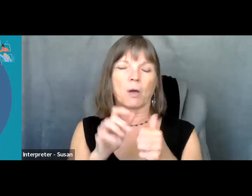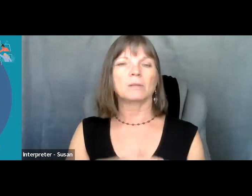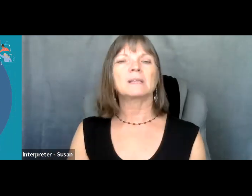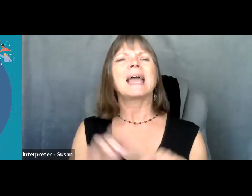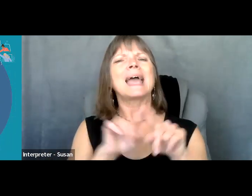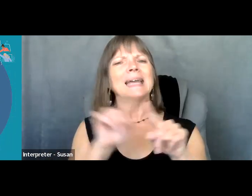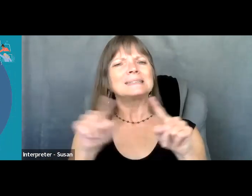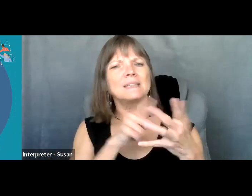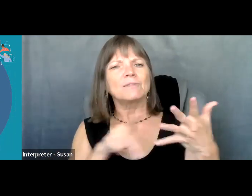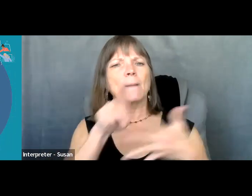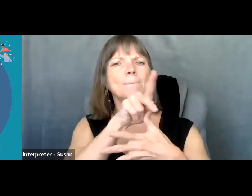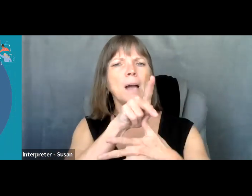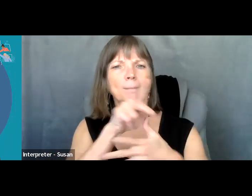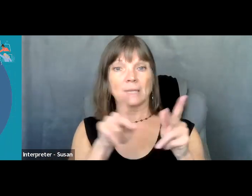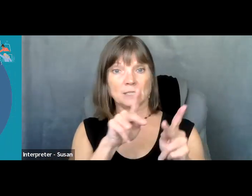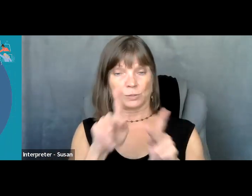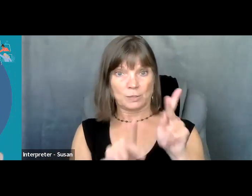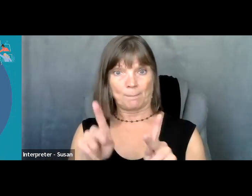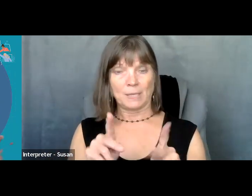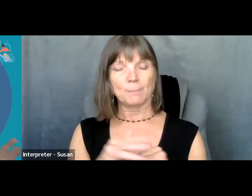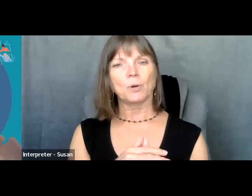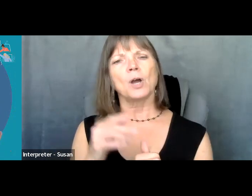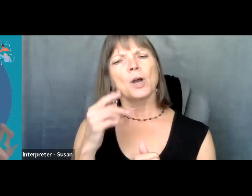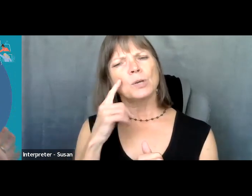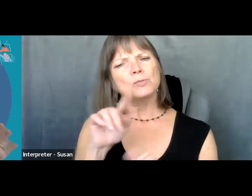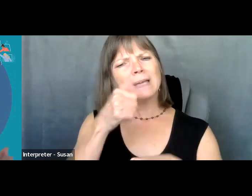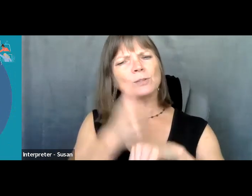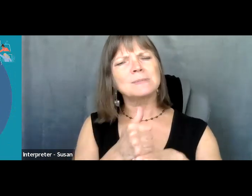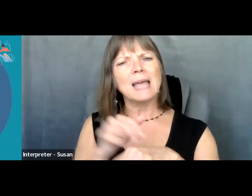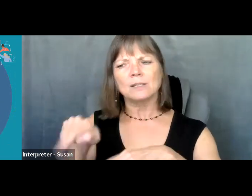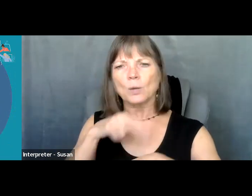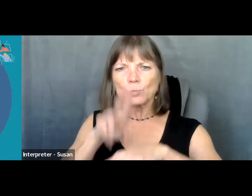Kelly Crosbie (she/her): So we are trying to set some sort of standard normalized standard on the left-hand side.